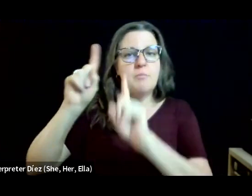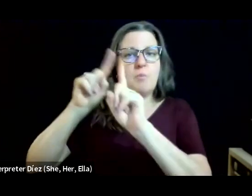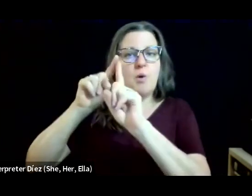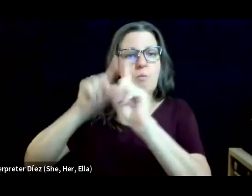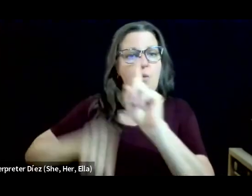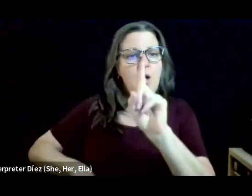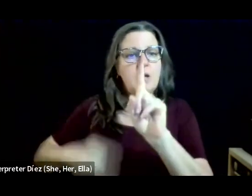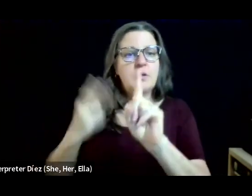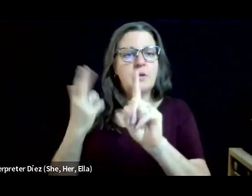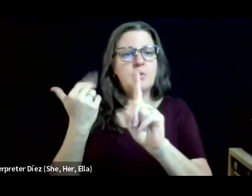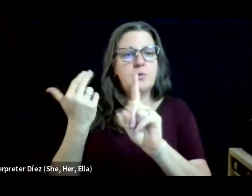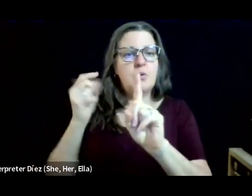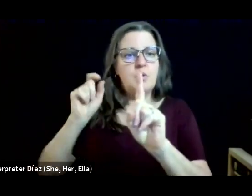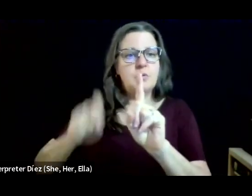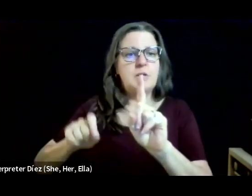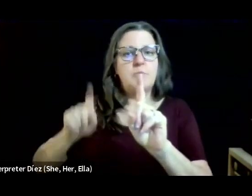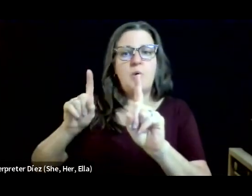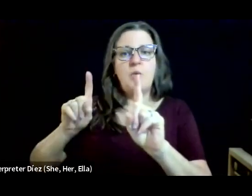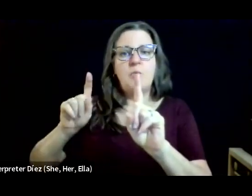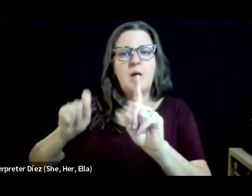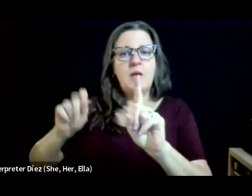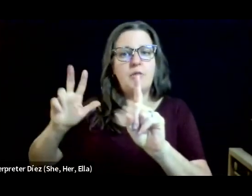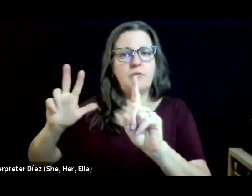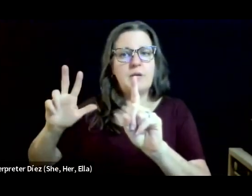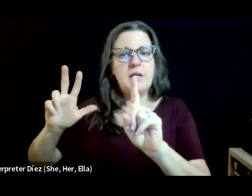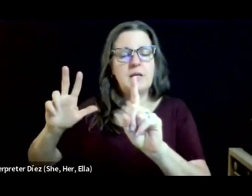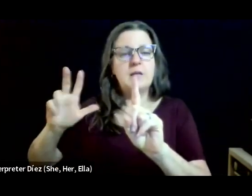So moved. [Is there a-] [Second. Second.]